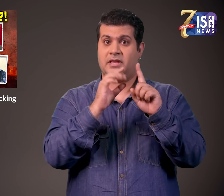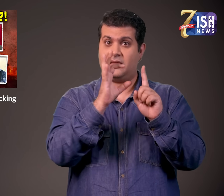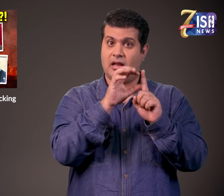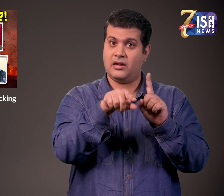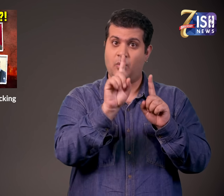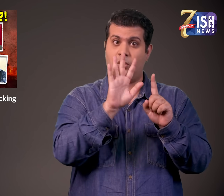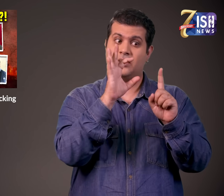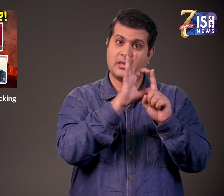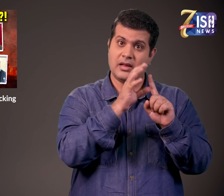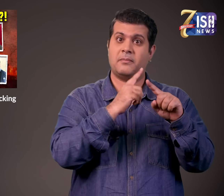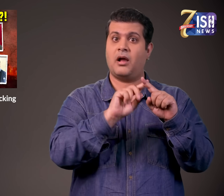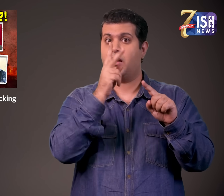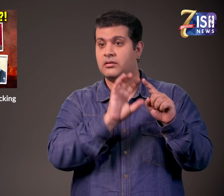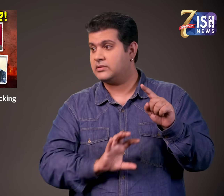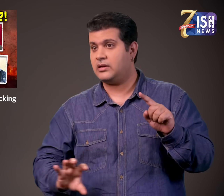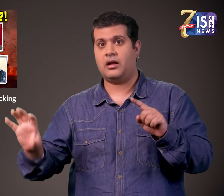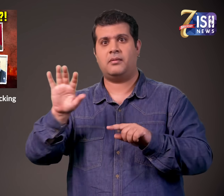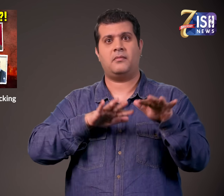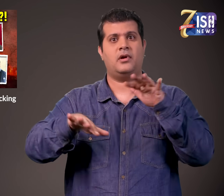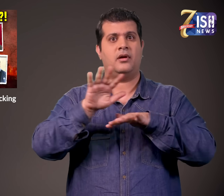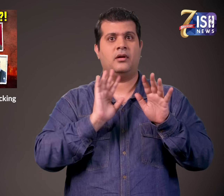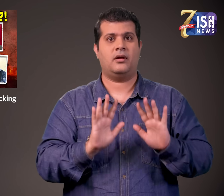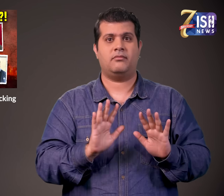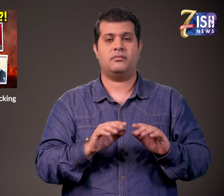and not just in Delhi but in other cities too.